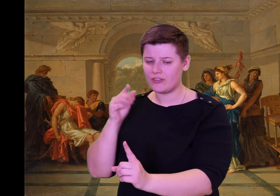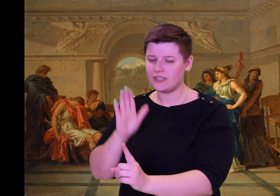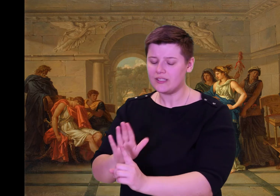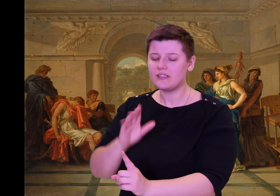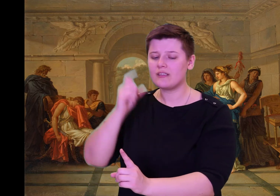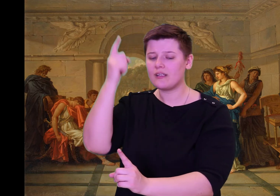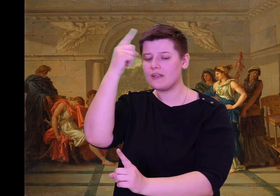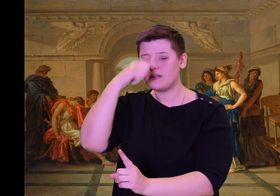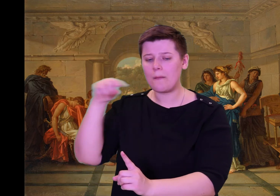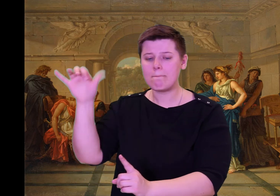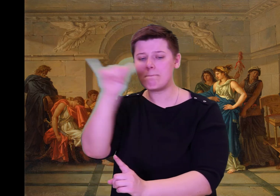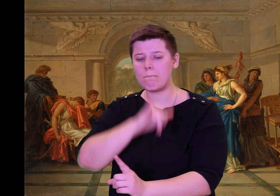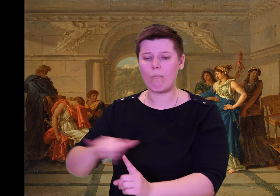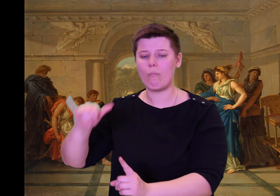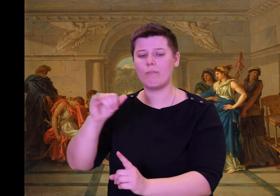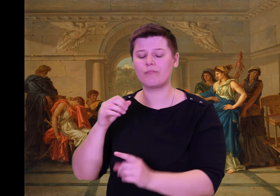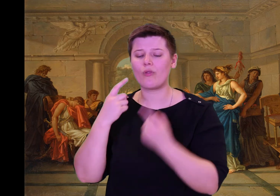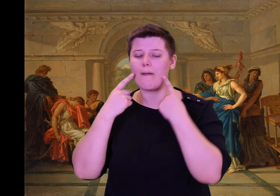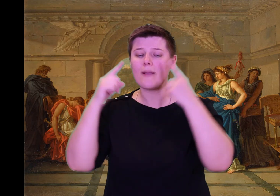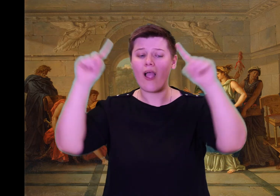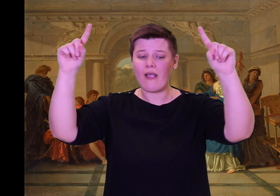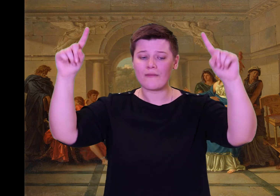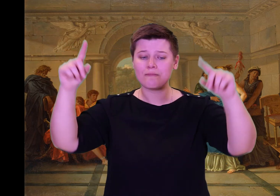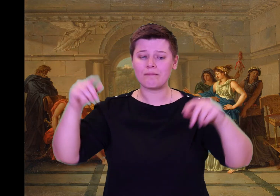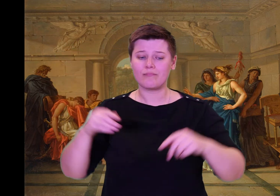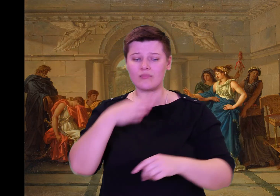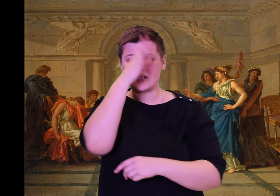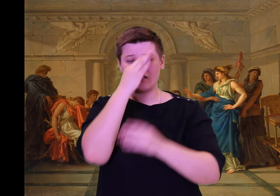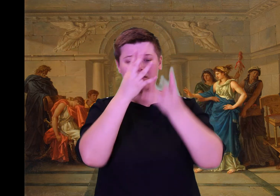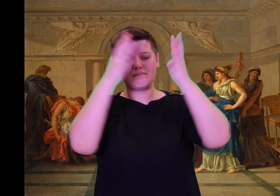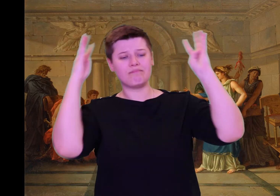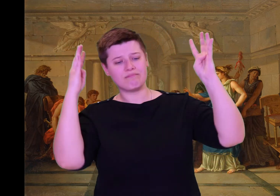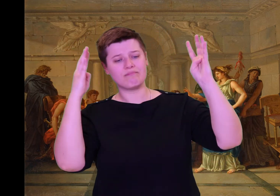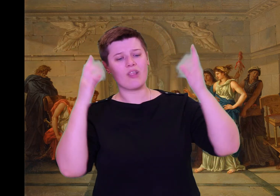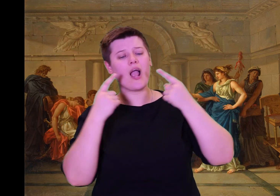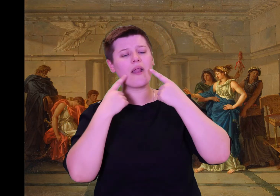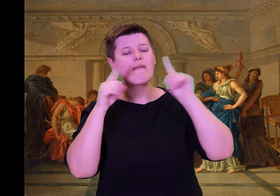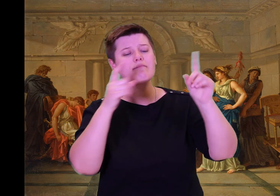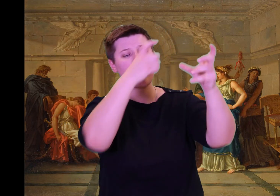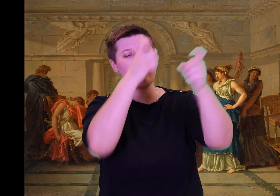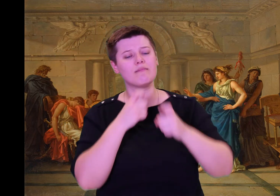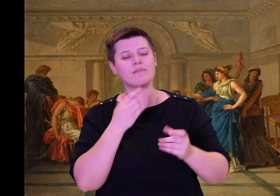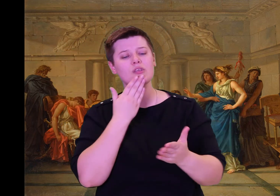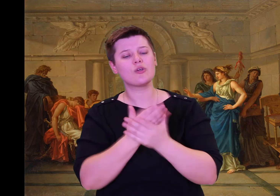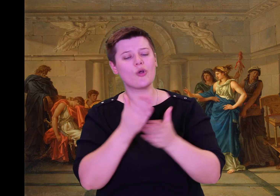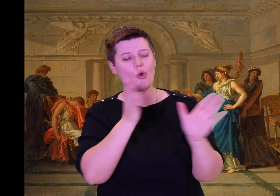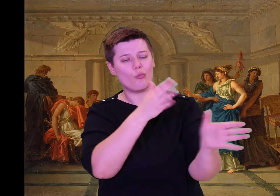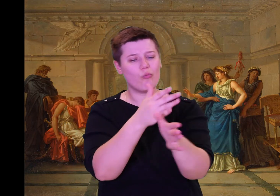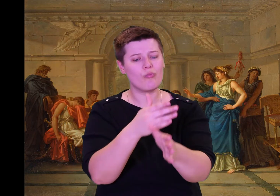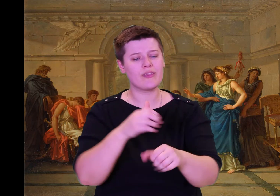And then at once they struck the sea with oars. We soon reached Egypt's holy